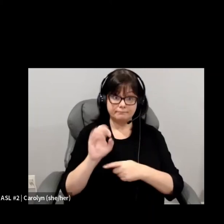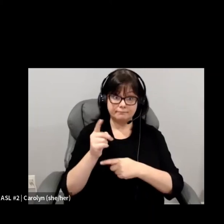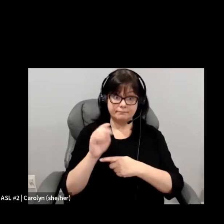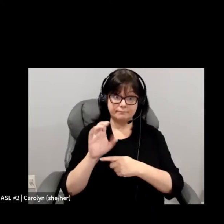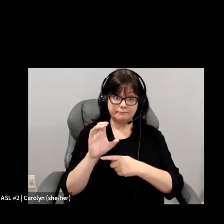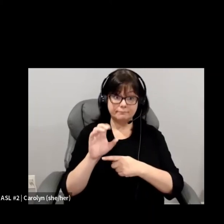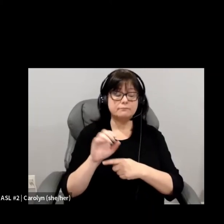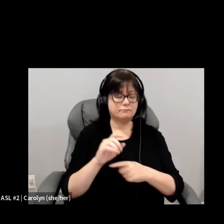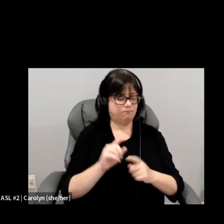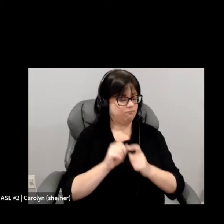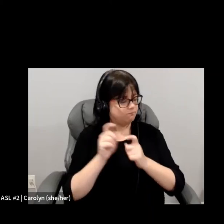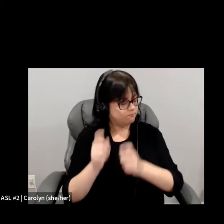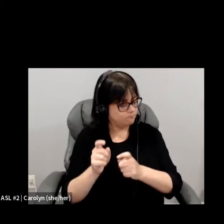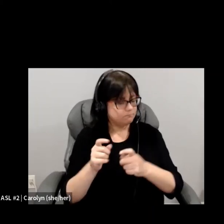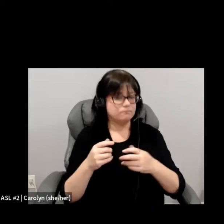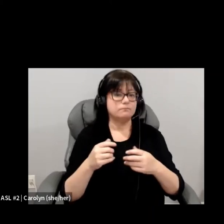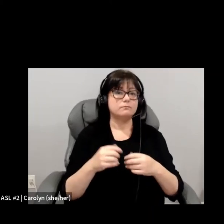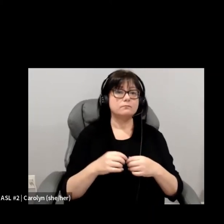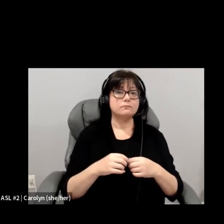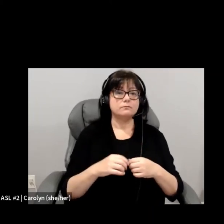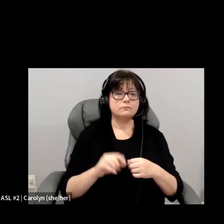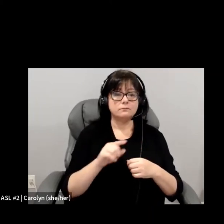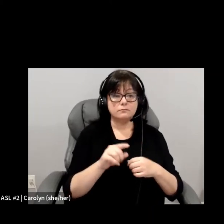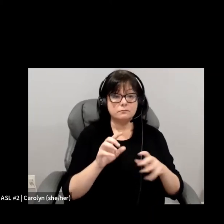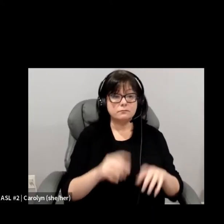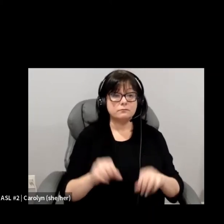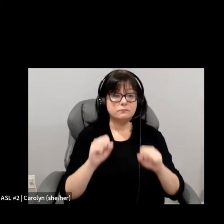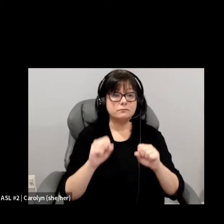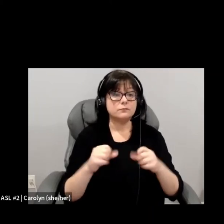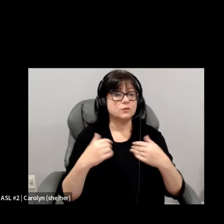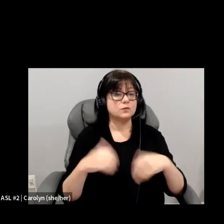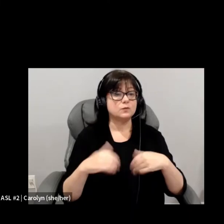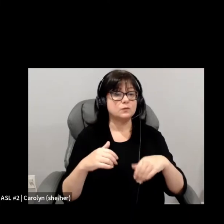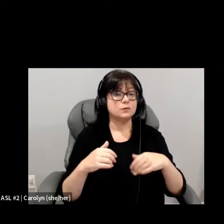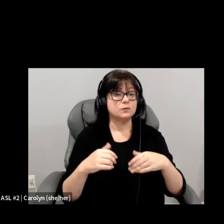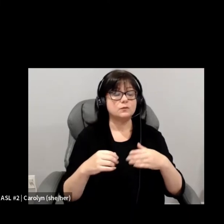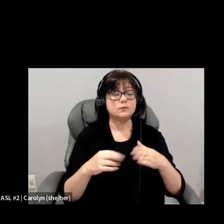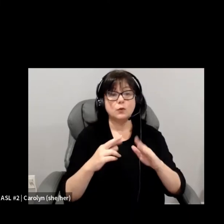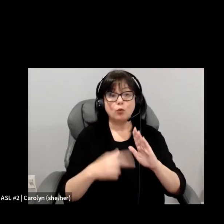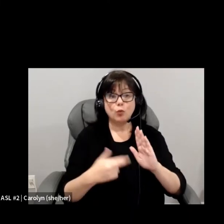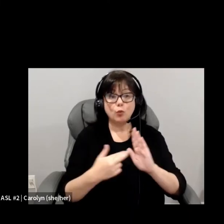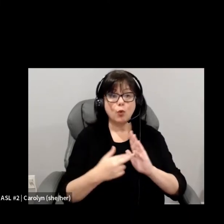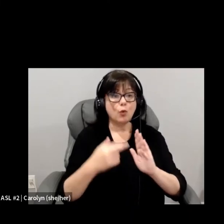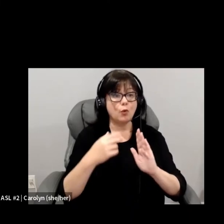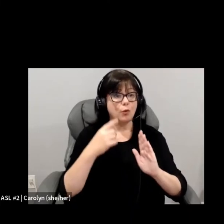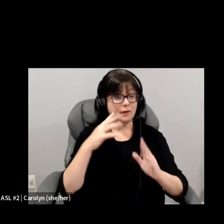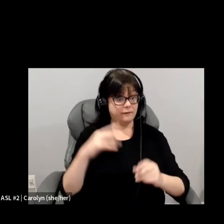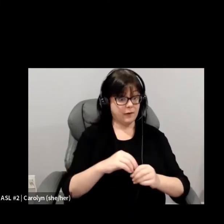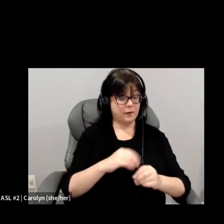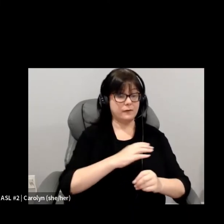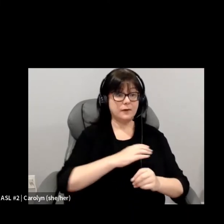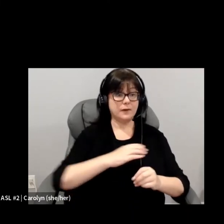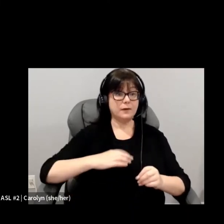PLAYED IMPORTANT ROLES ON THE PERSONNEL COMMITTEE IN THE PAST AND BOTH WADE AND ROXANNE, I'LL